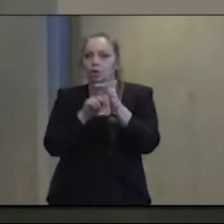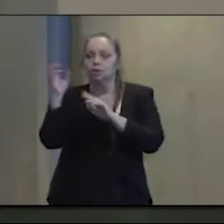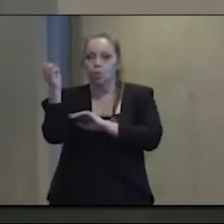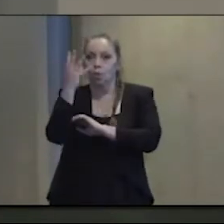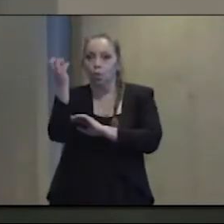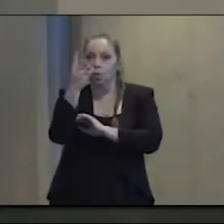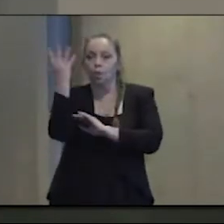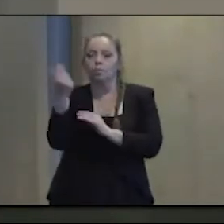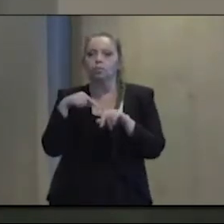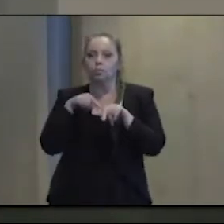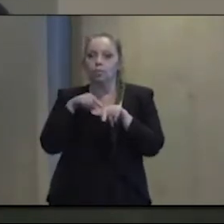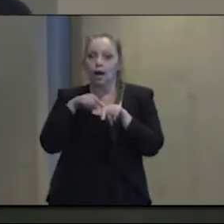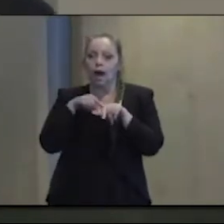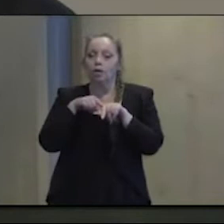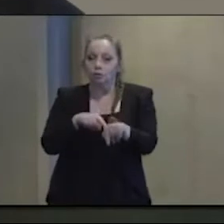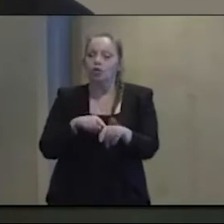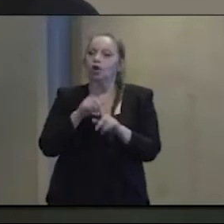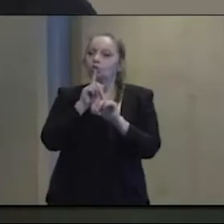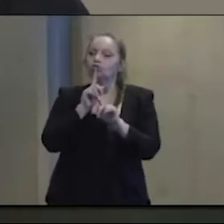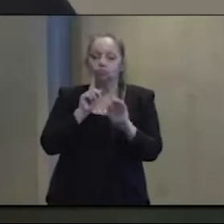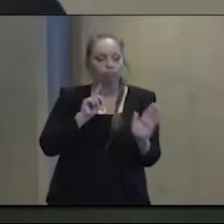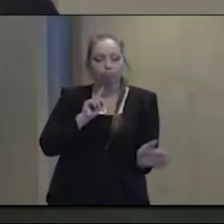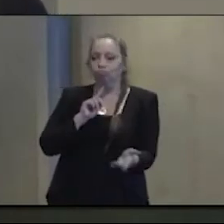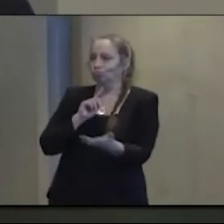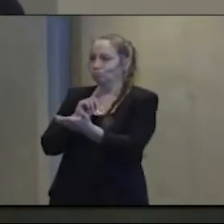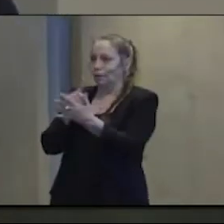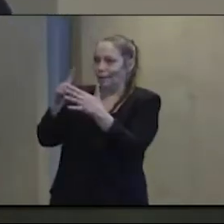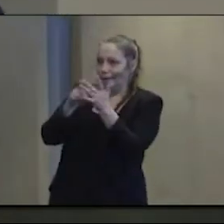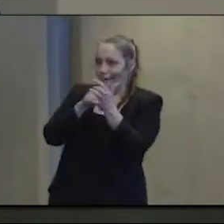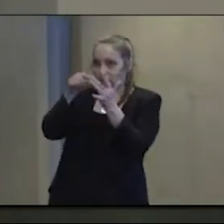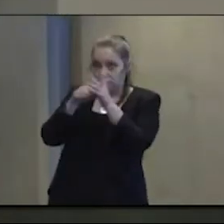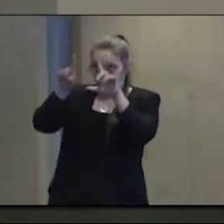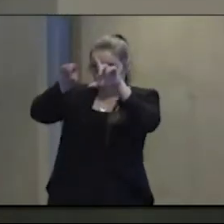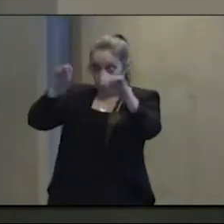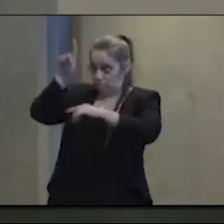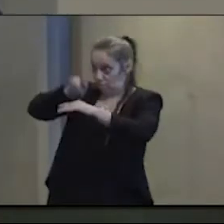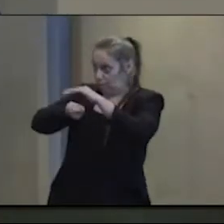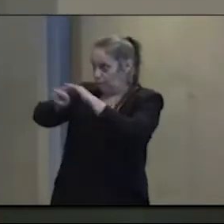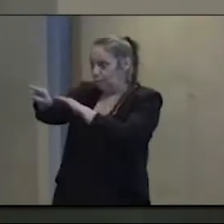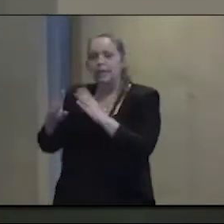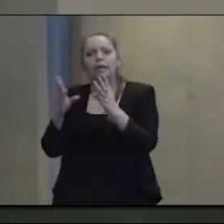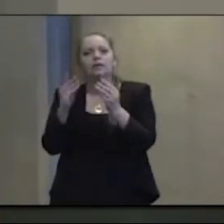instructions of on-site staff and clearly you'll follow the exit signs. So someone asked me earlier